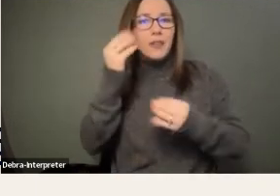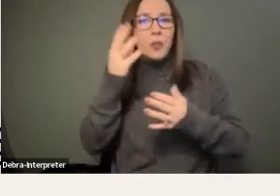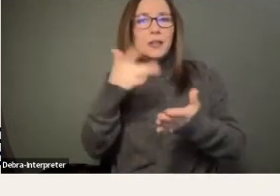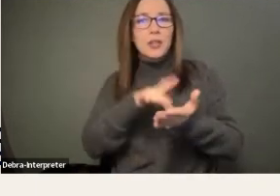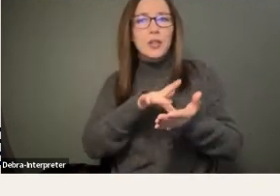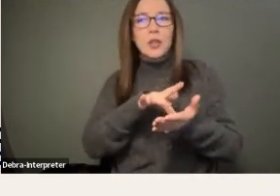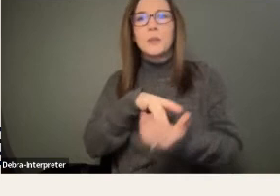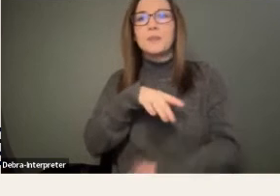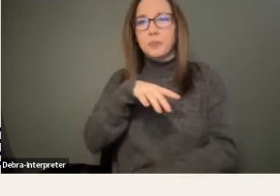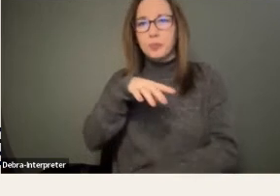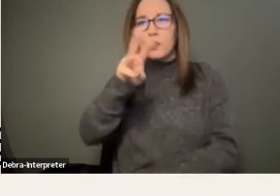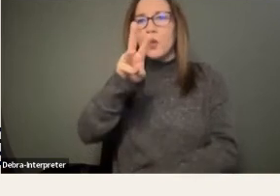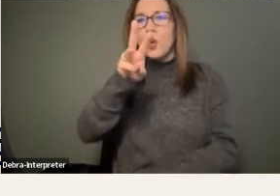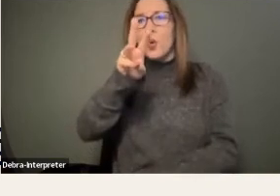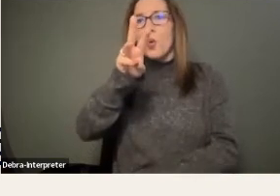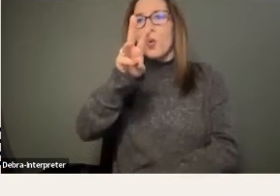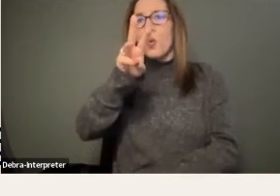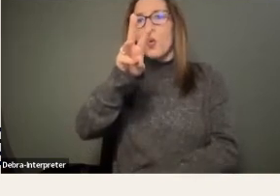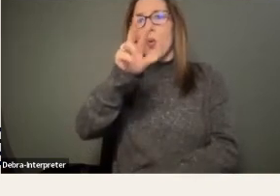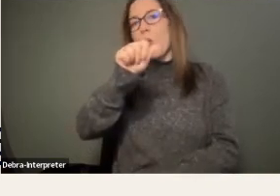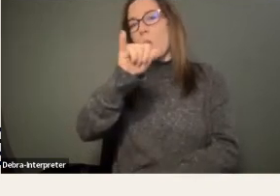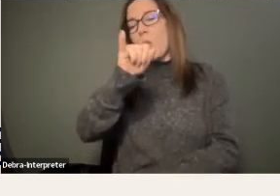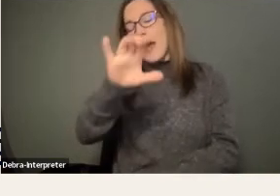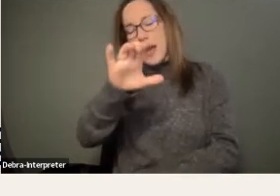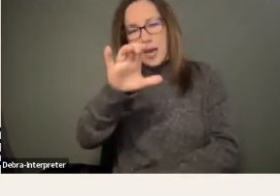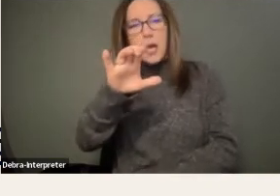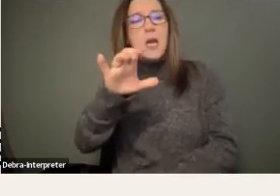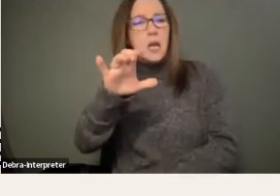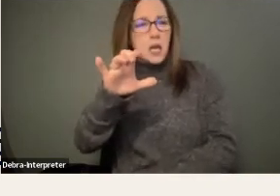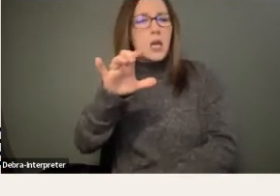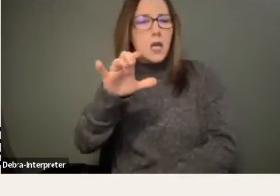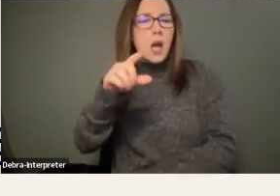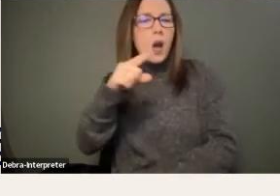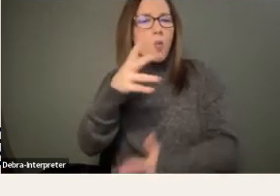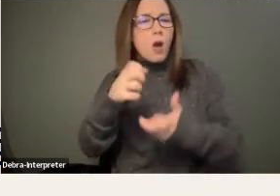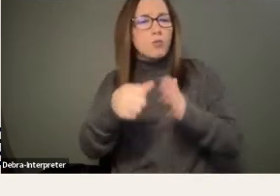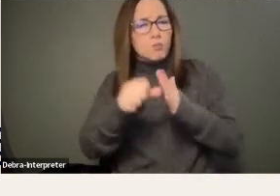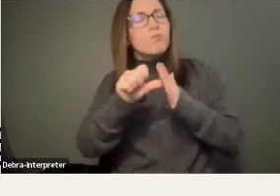The water and agricultural information center or